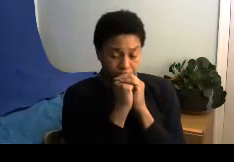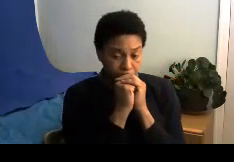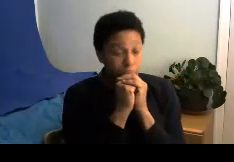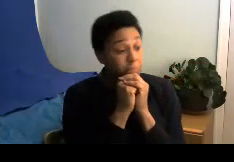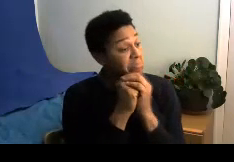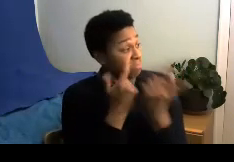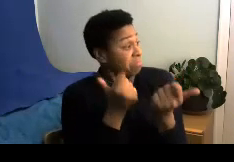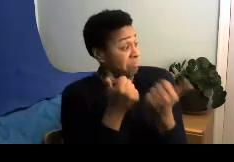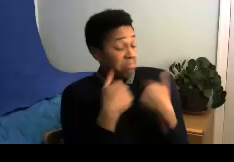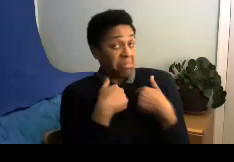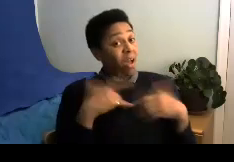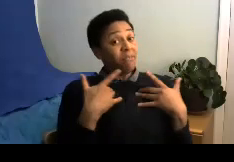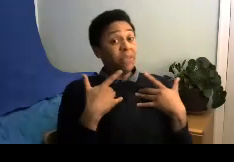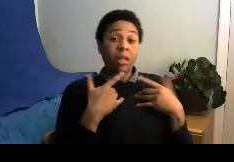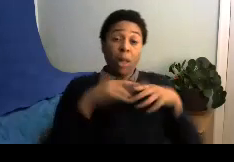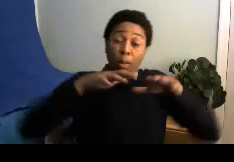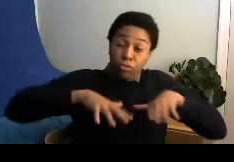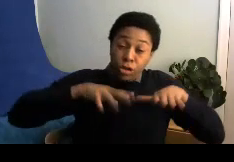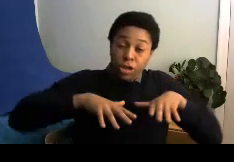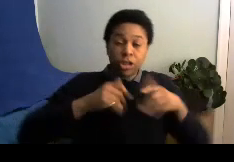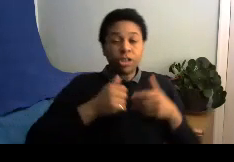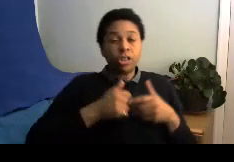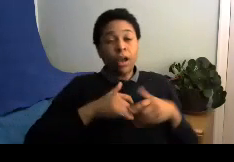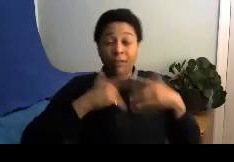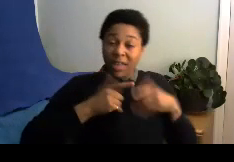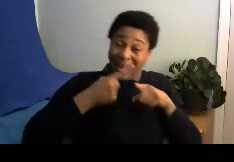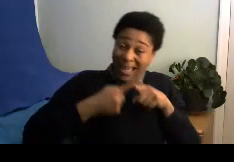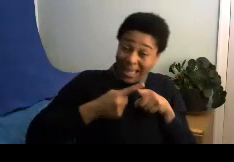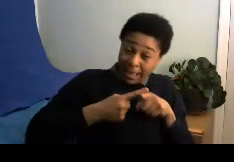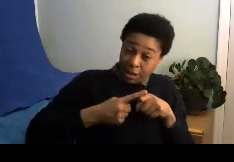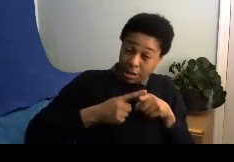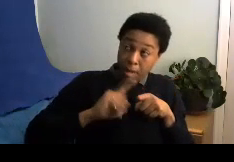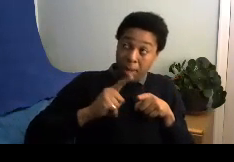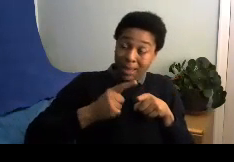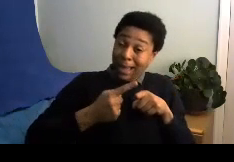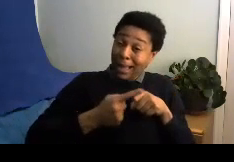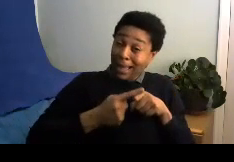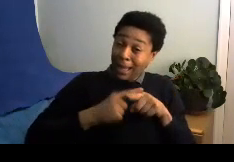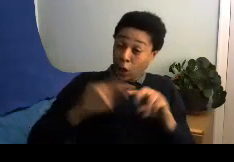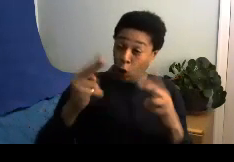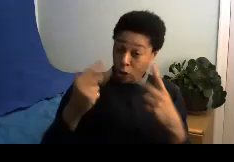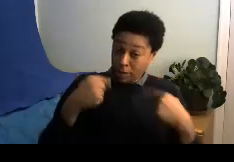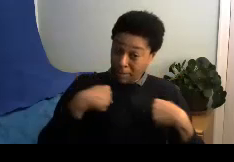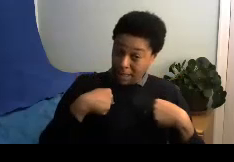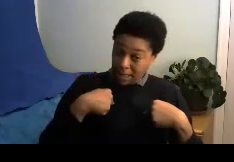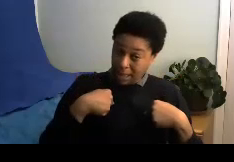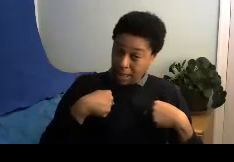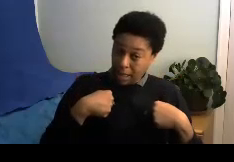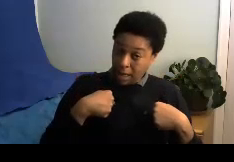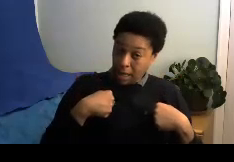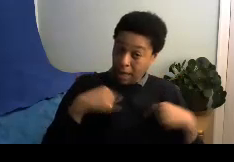being English, but does England see me as being English, or does it see me as the Other and it took me a long time that was